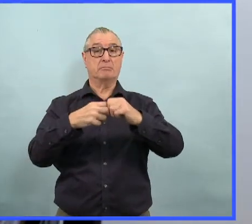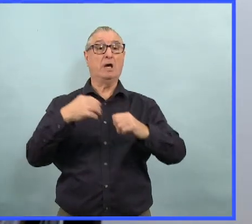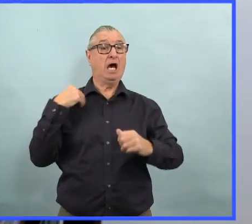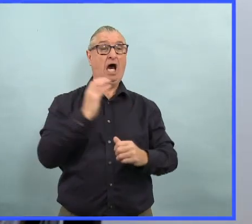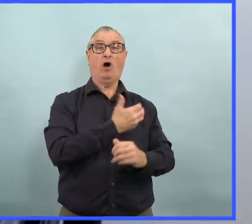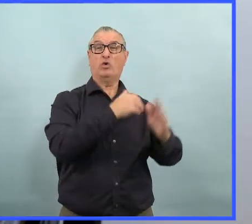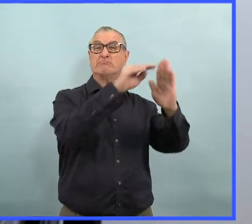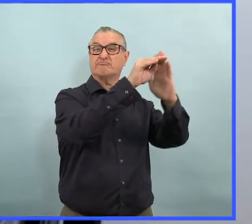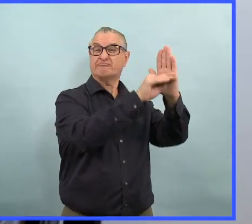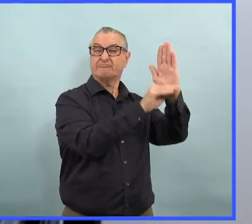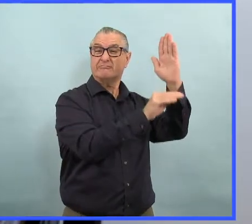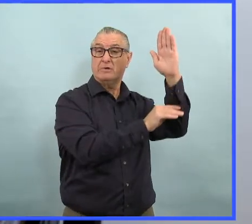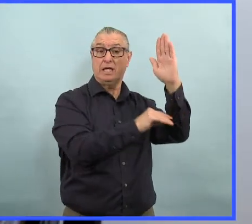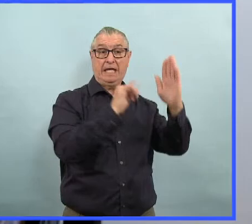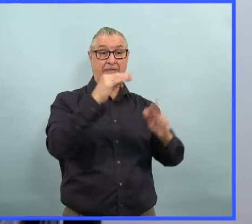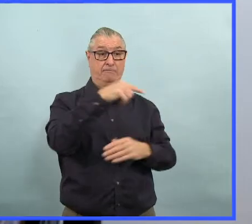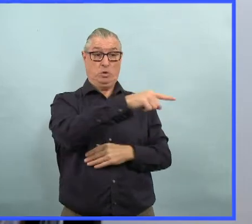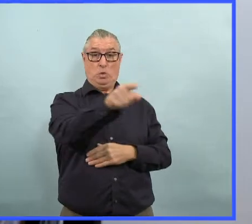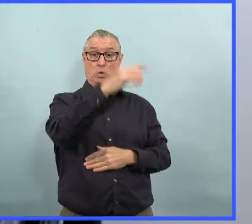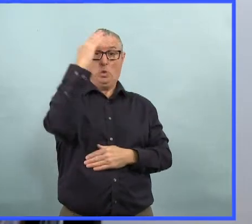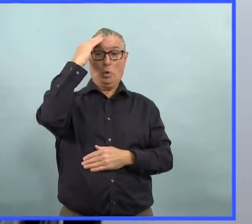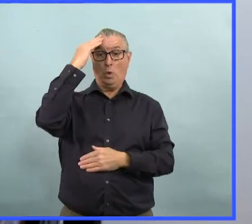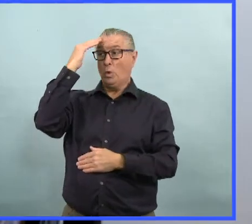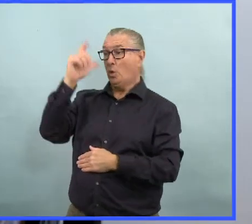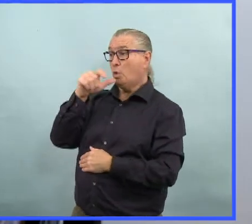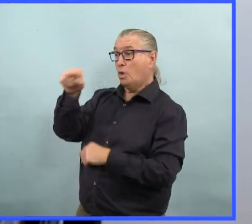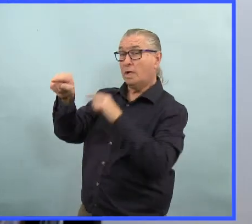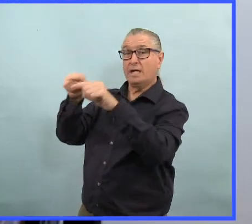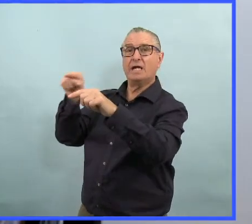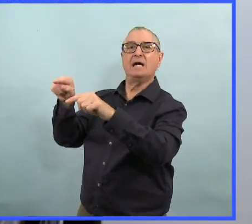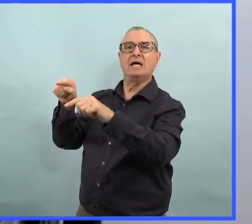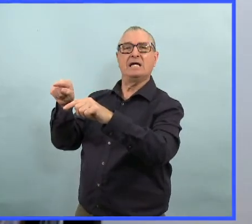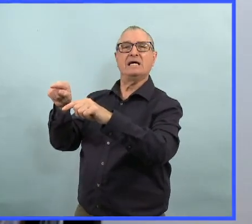and support your family member or your friend by asking them to get vaccinated